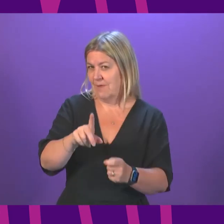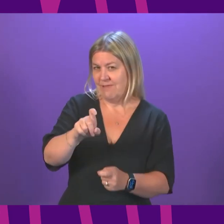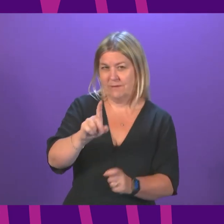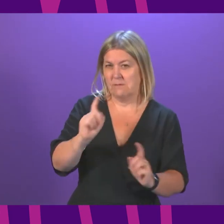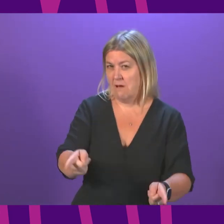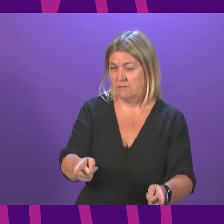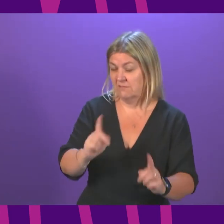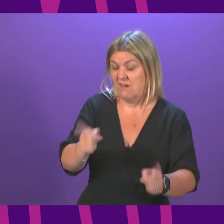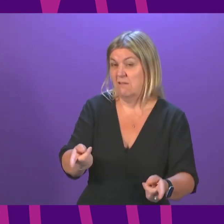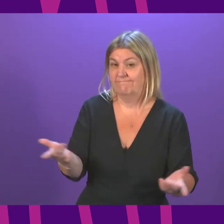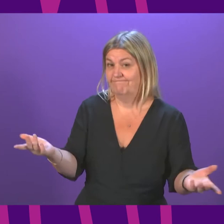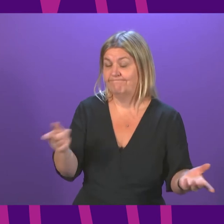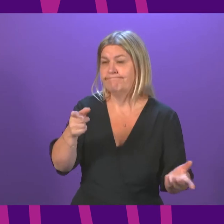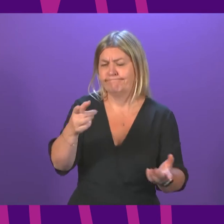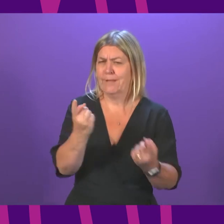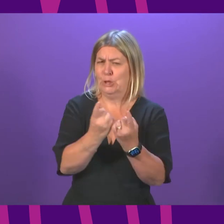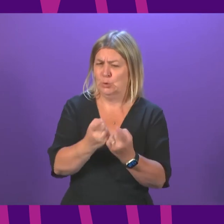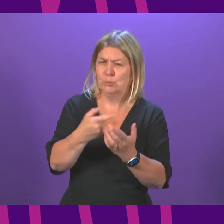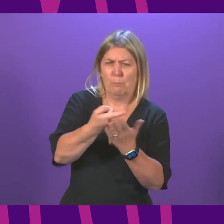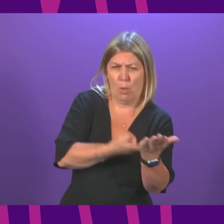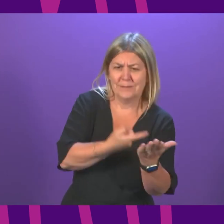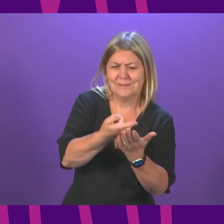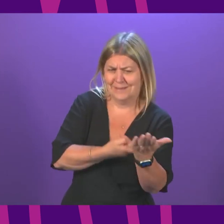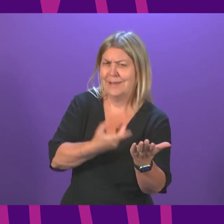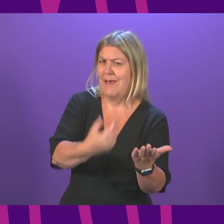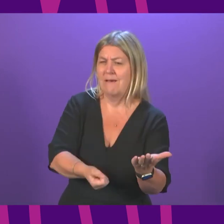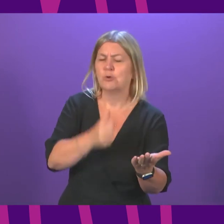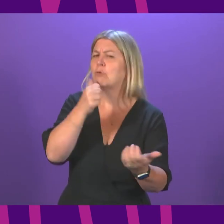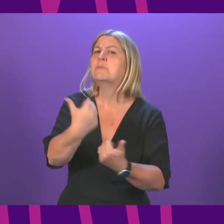involves significant policy issues and, in our view, it not appropriate to introduce